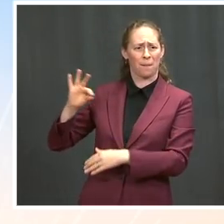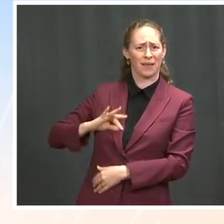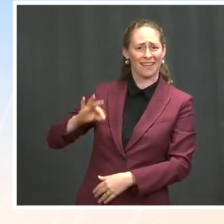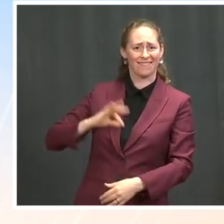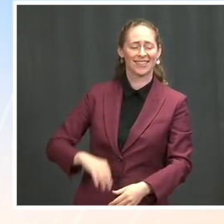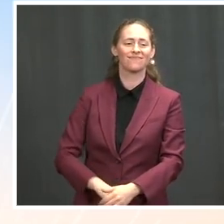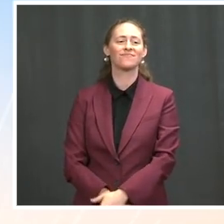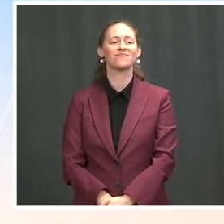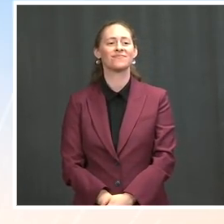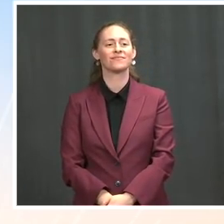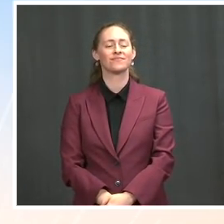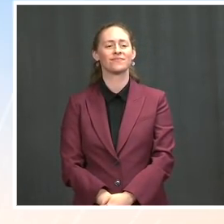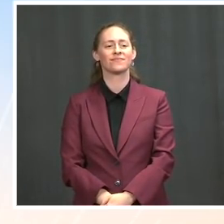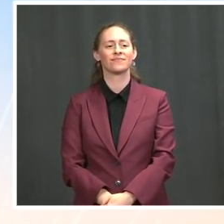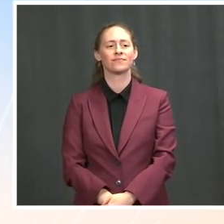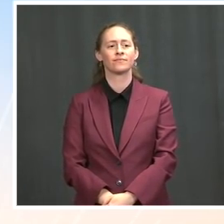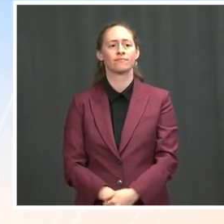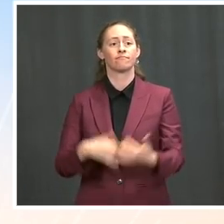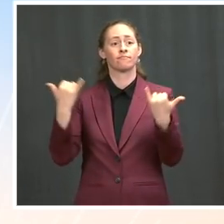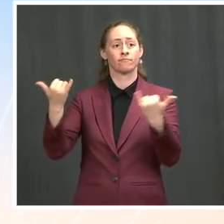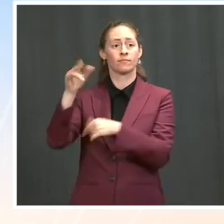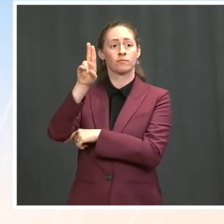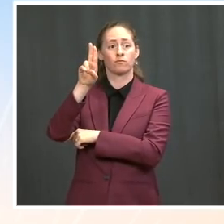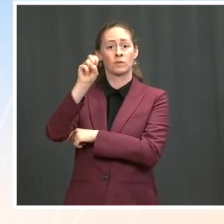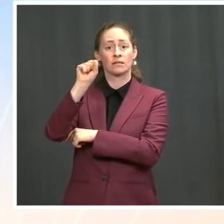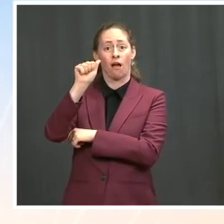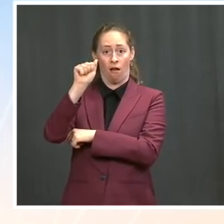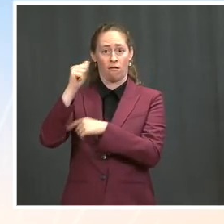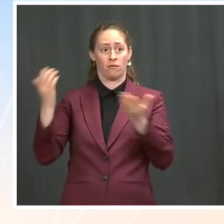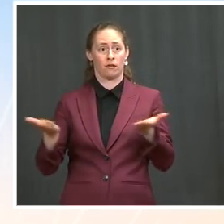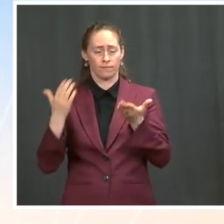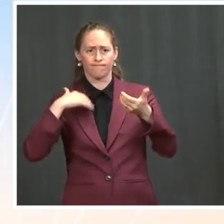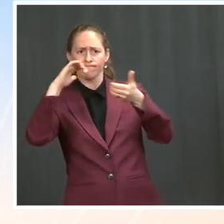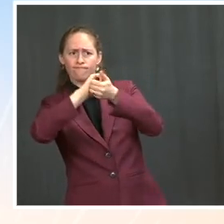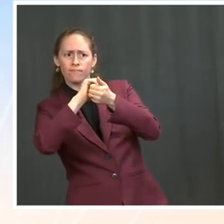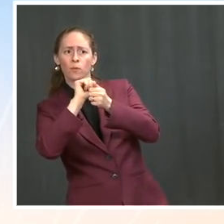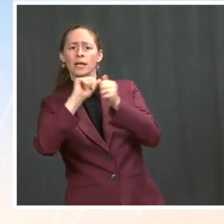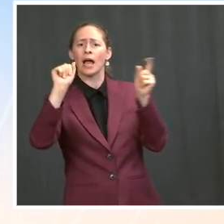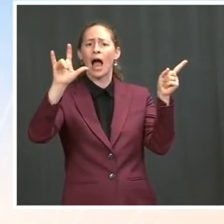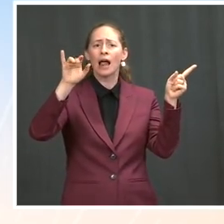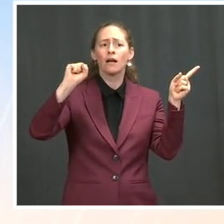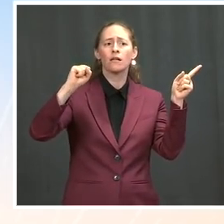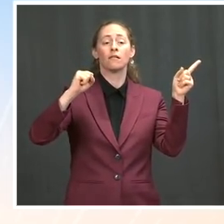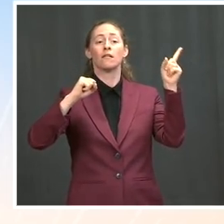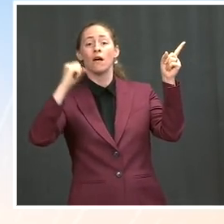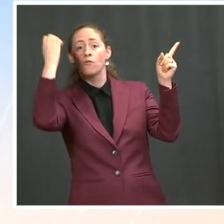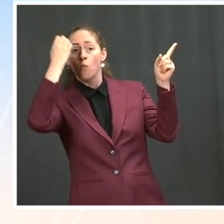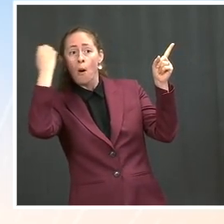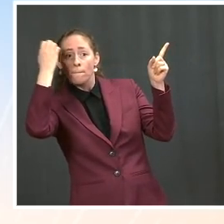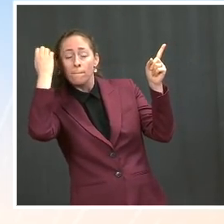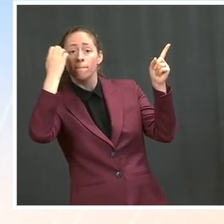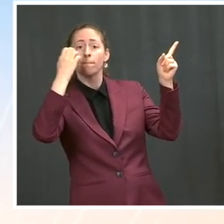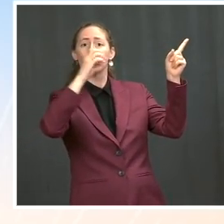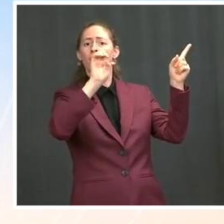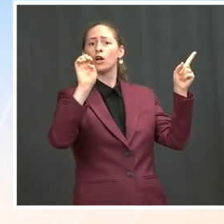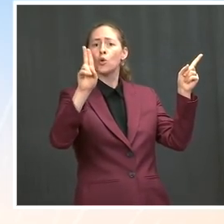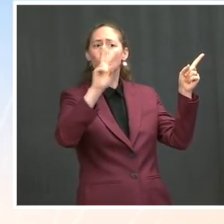in coordination with our allies and partners in Canada, the European Union, and the United Kingdom -- has taken a number of actions to impose costs